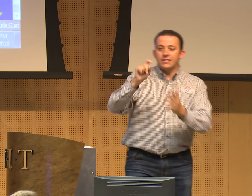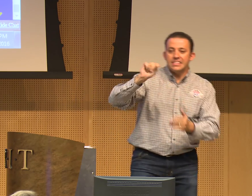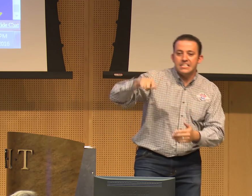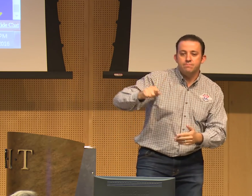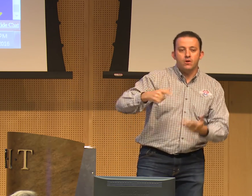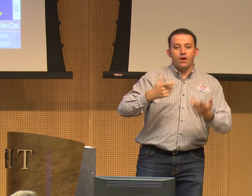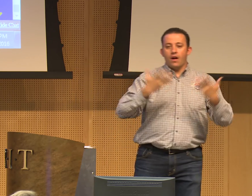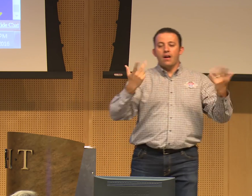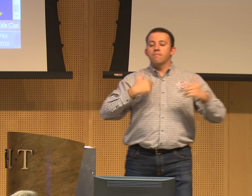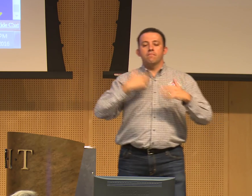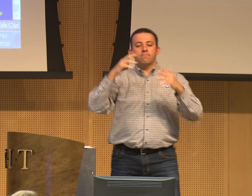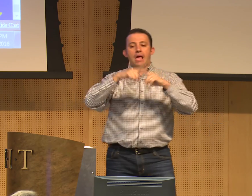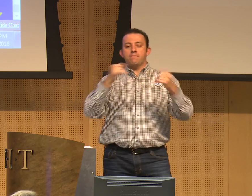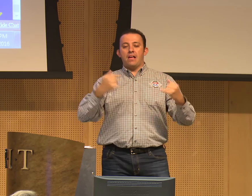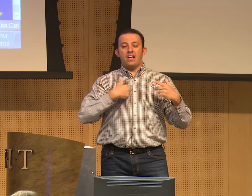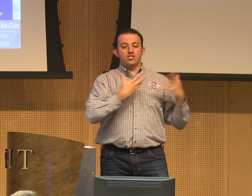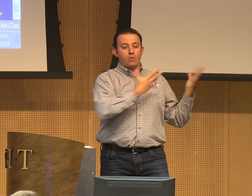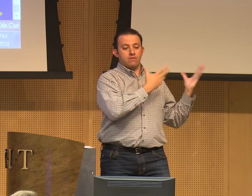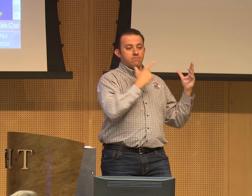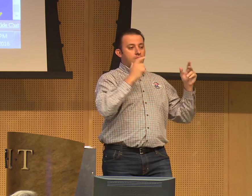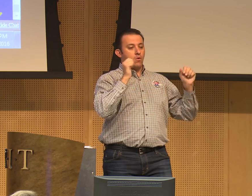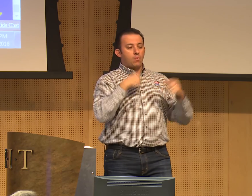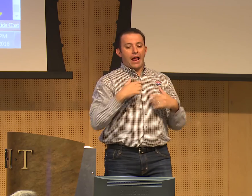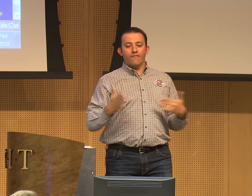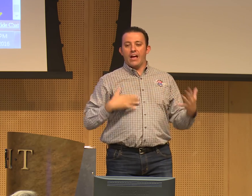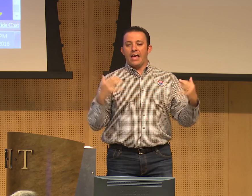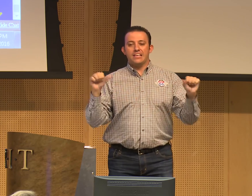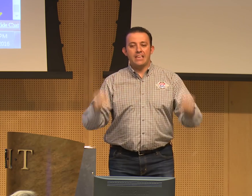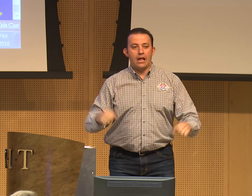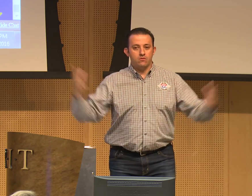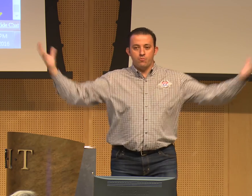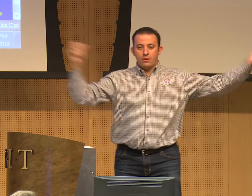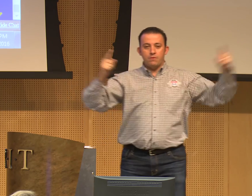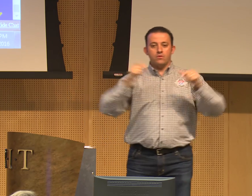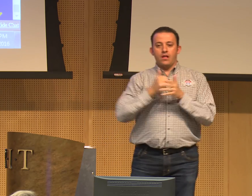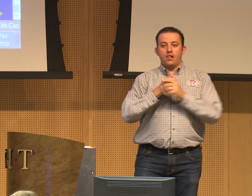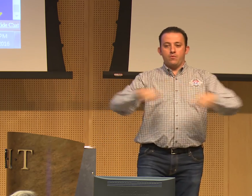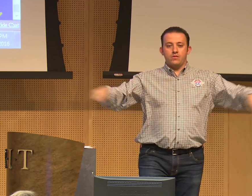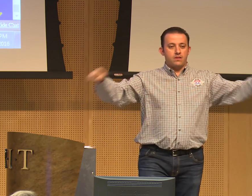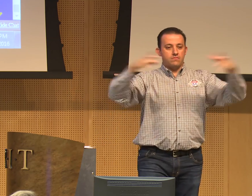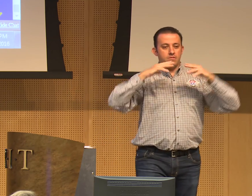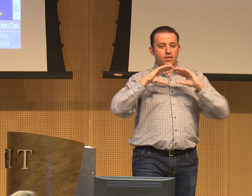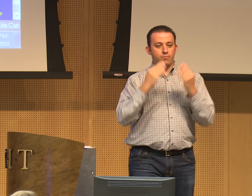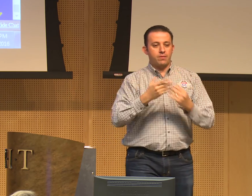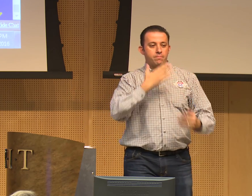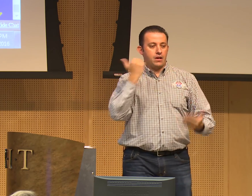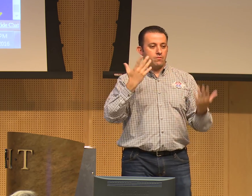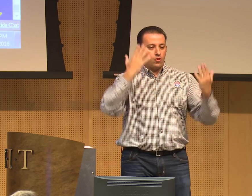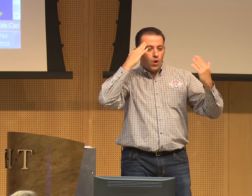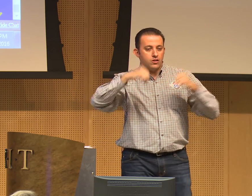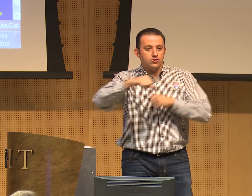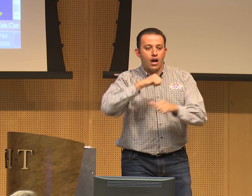He's talking about how to travel. So I've--I've gotten to bring people together to help our community become a better place.